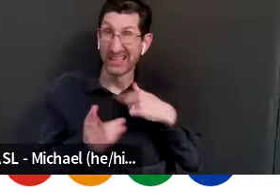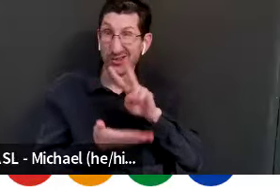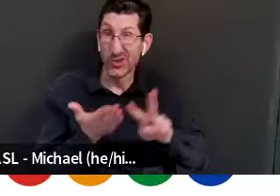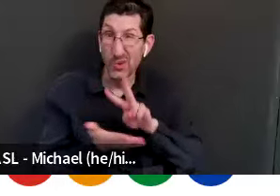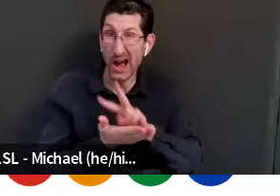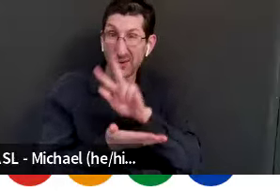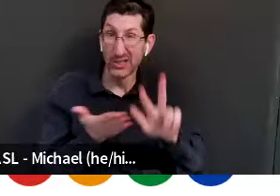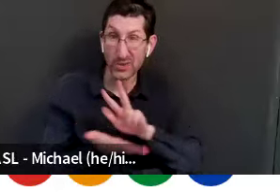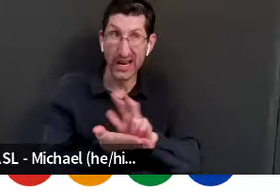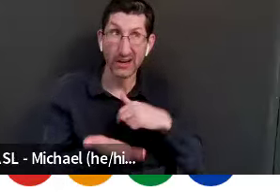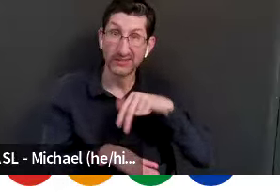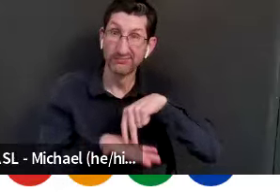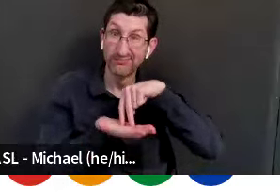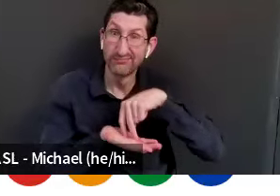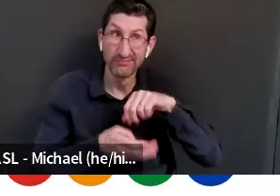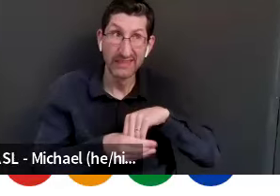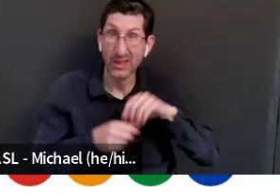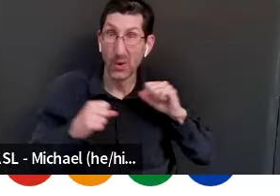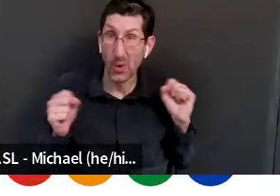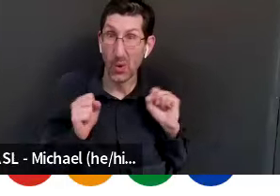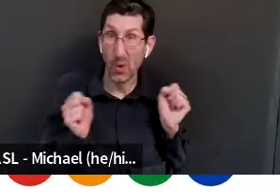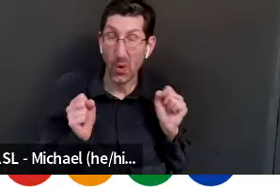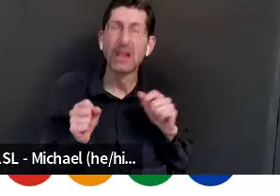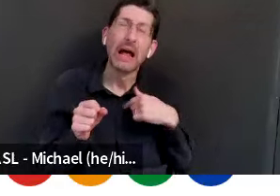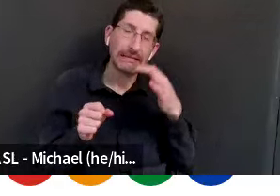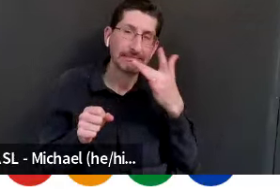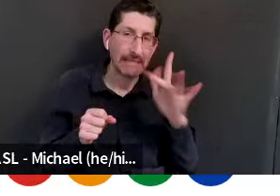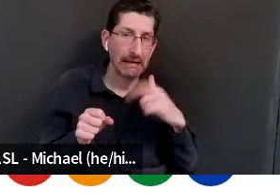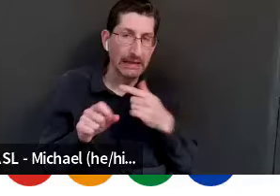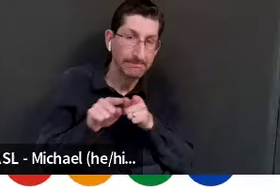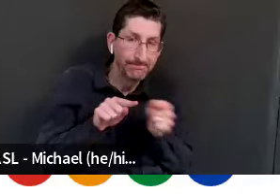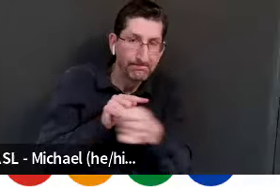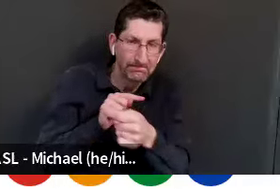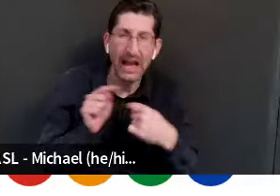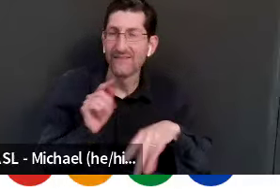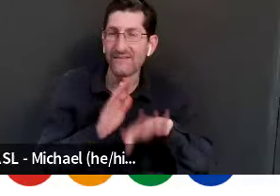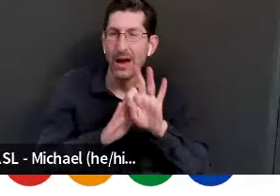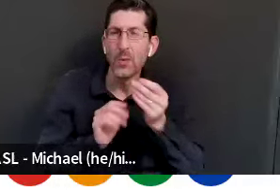IT TOOK ABOUT 2-3 HOURS IN THE COLD, AFTER THEY CLOSED. I GOT INTO A WARM PLACE AROUND